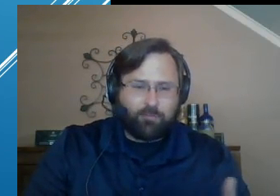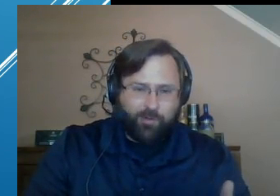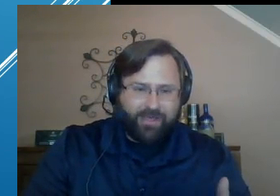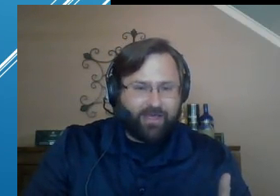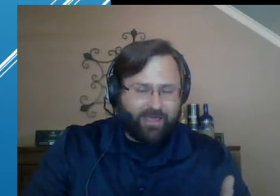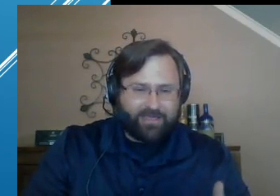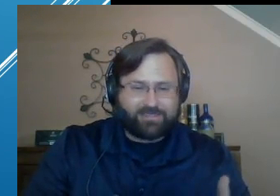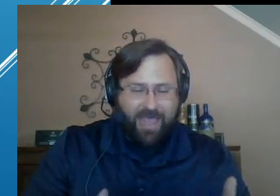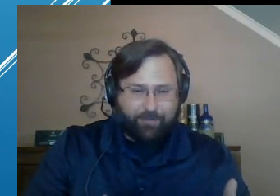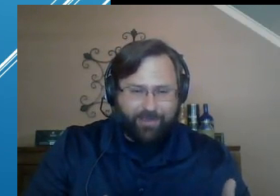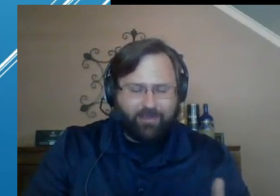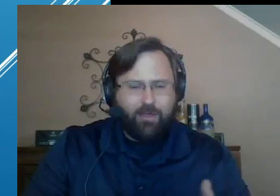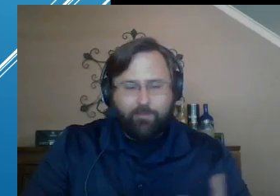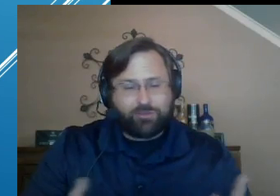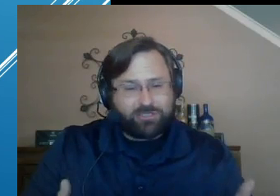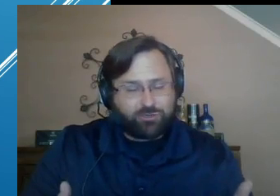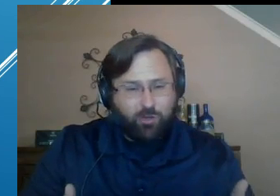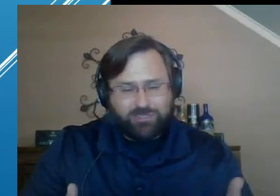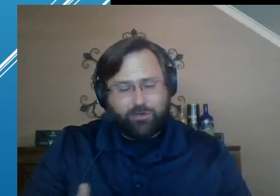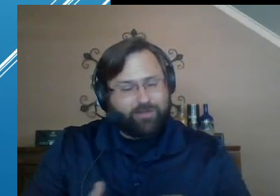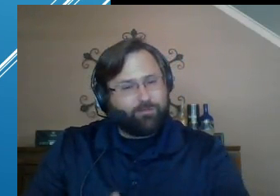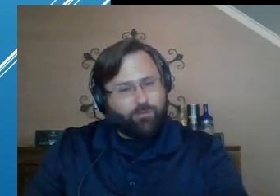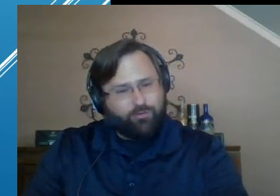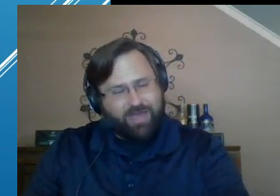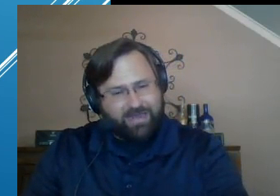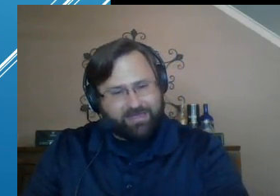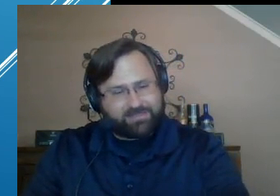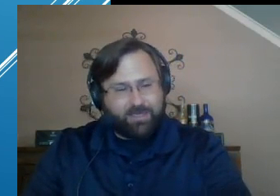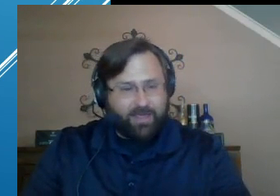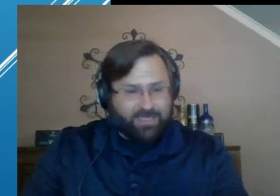Maria is happy but you change it in to a question you have to move that is